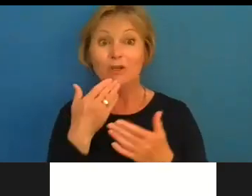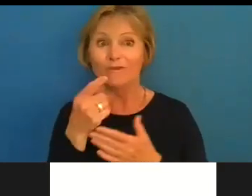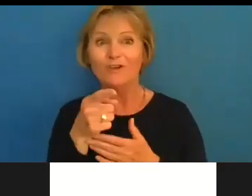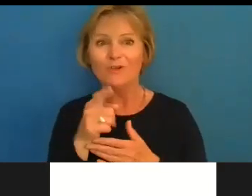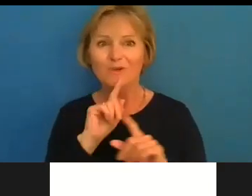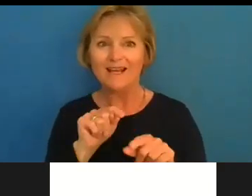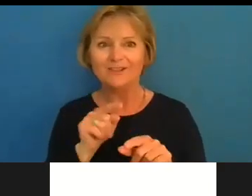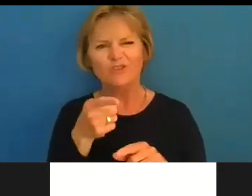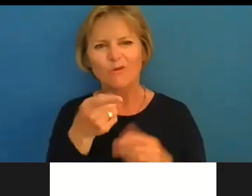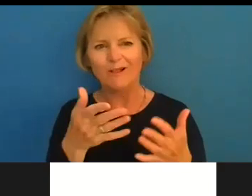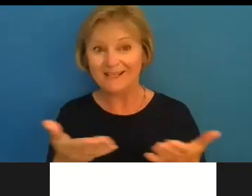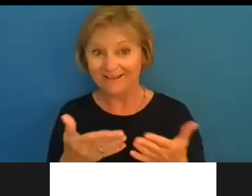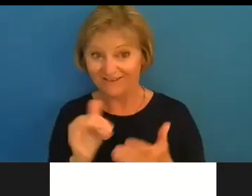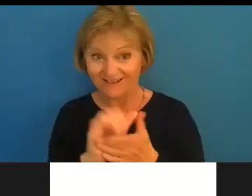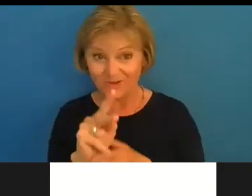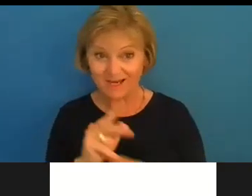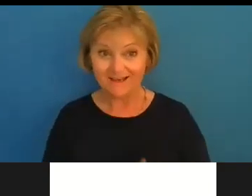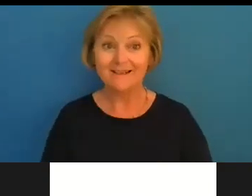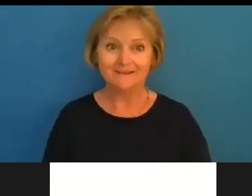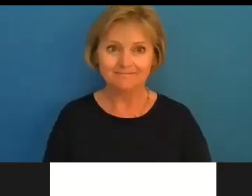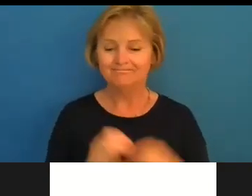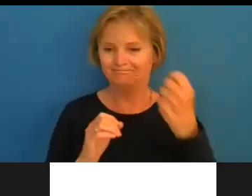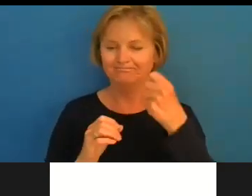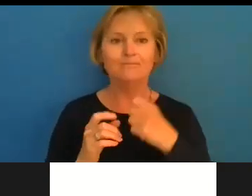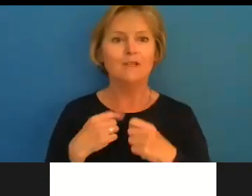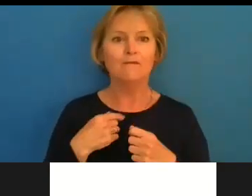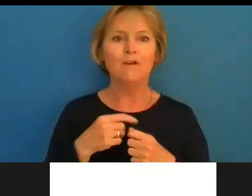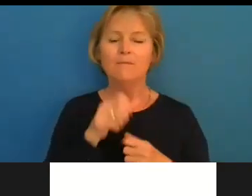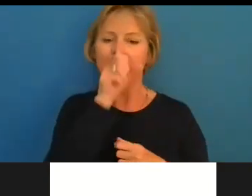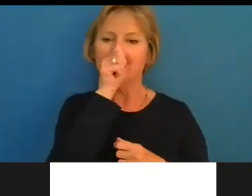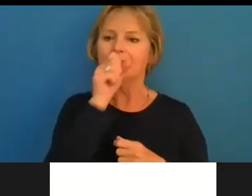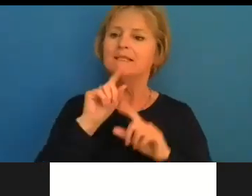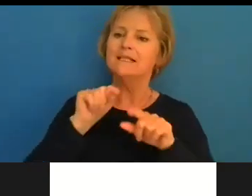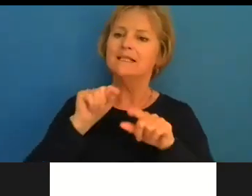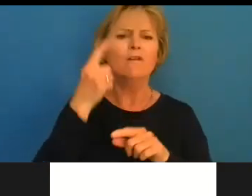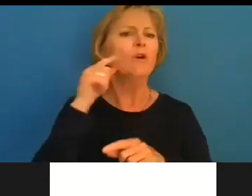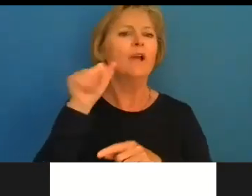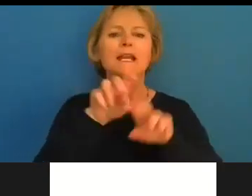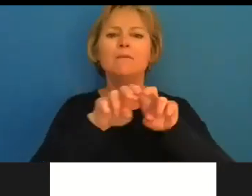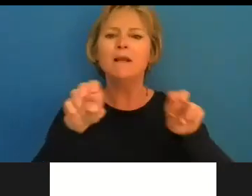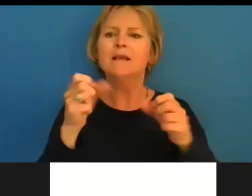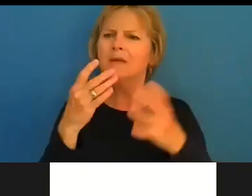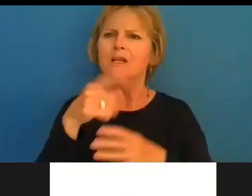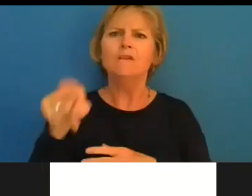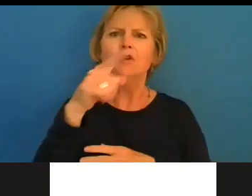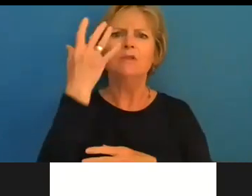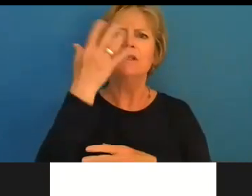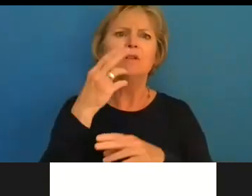as well, since you're already here, if that's okay It's from an anonymous attendee, for any panelist, "so many of you seem to be using writing as an outlet to